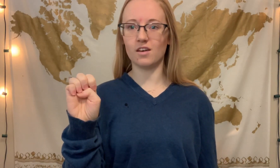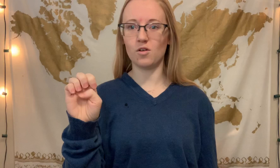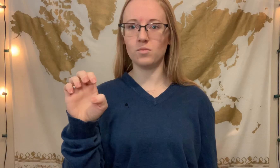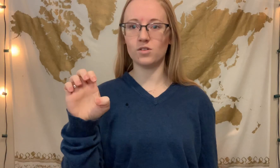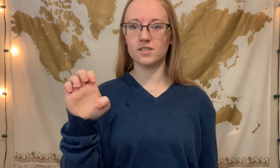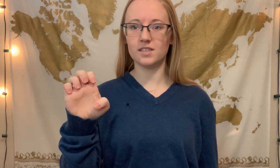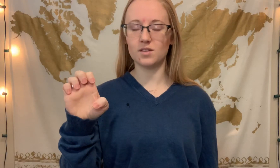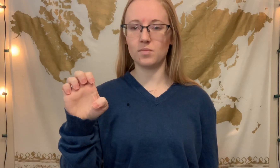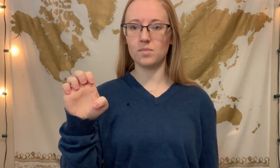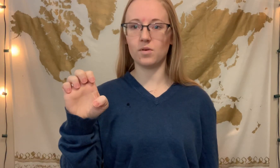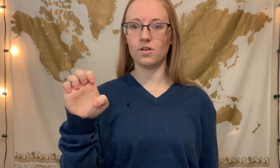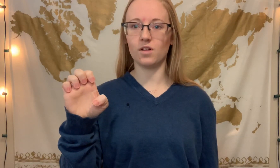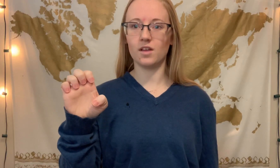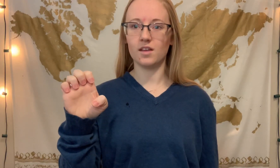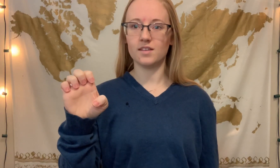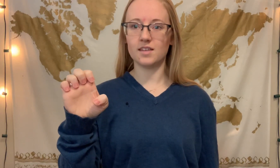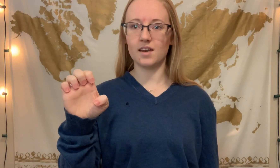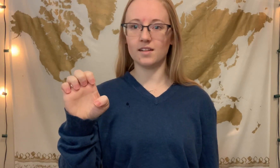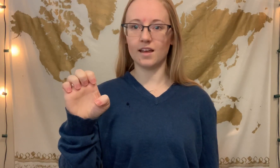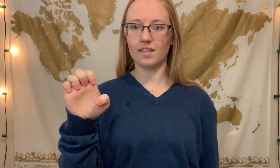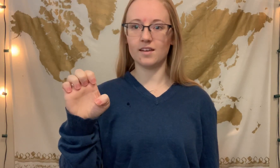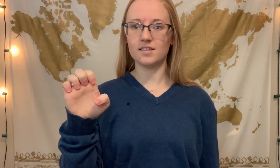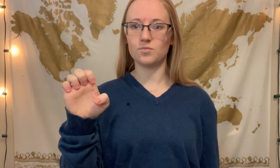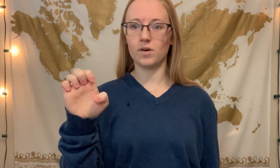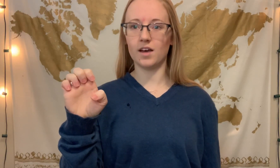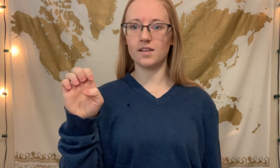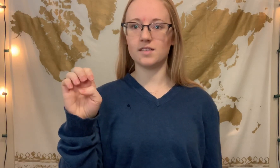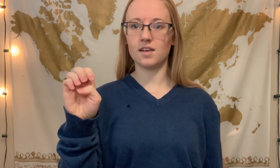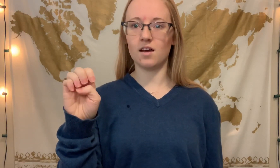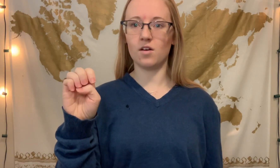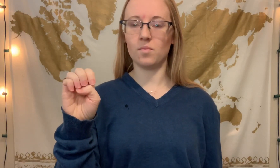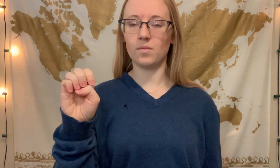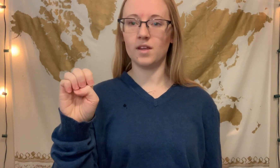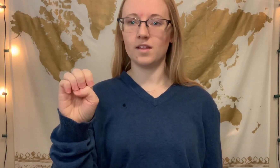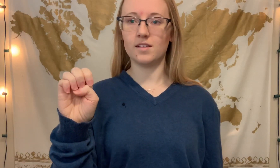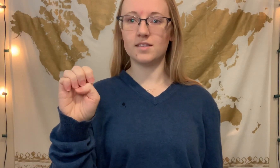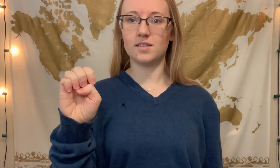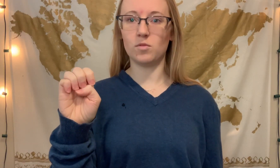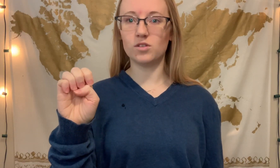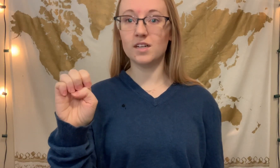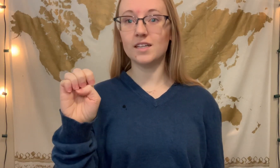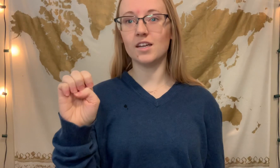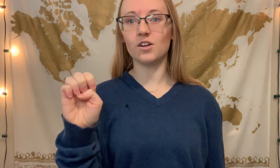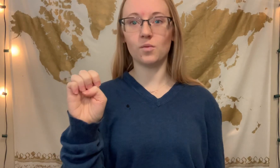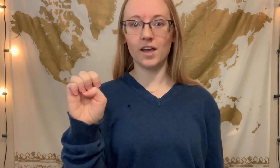thumb. You'll see some people sign it like this but this is the most clear way